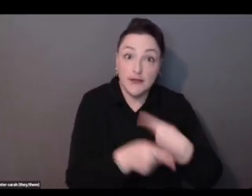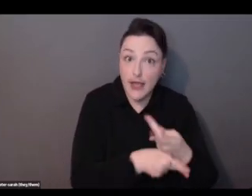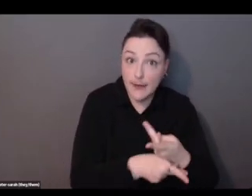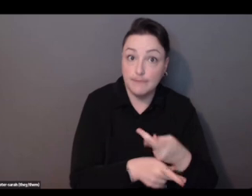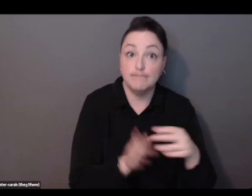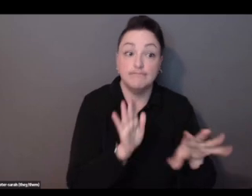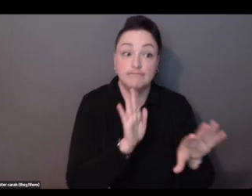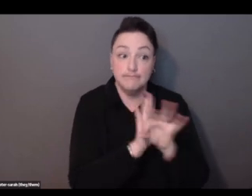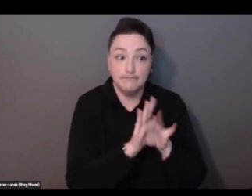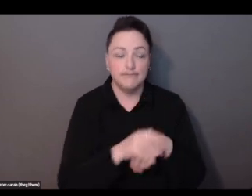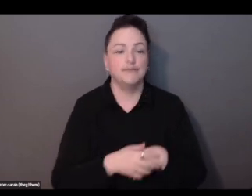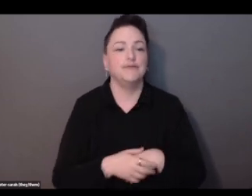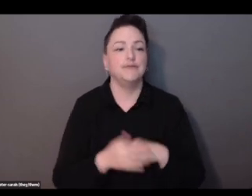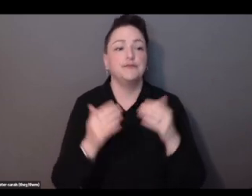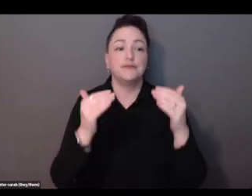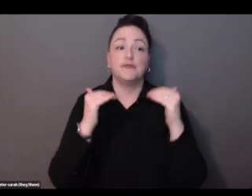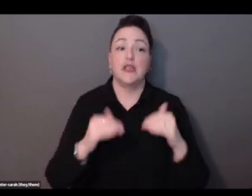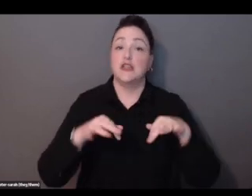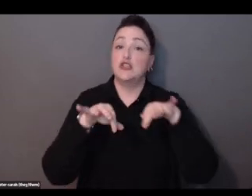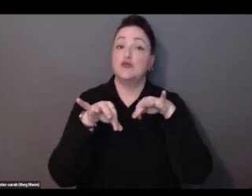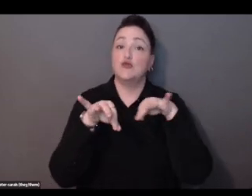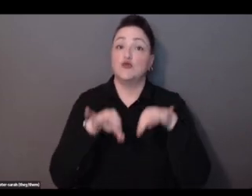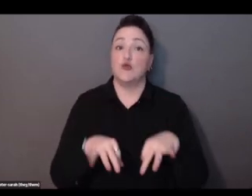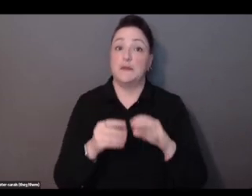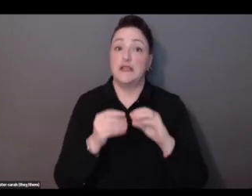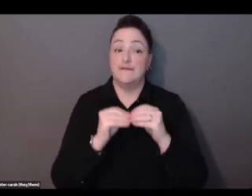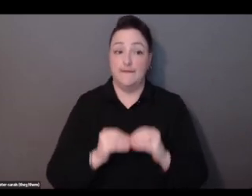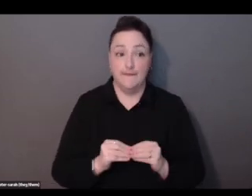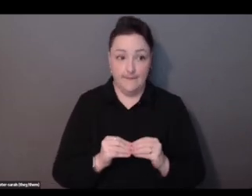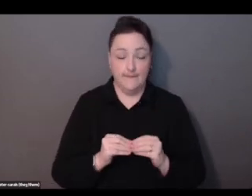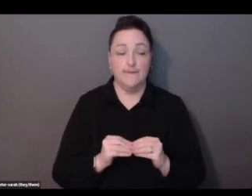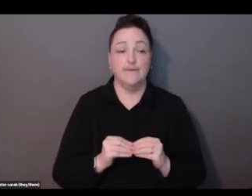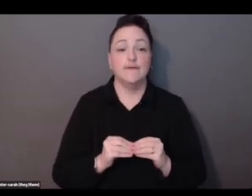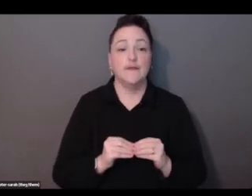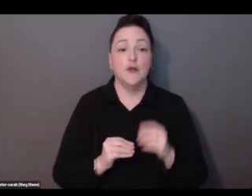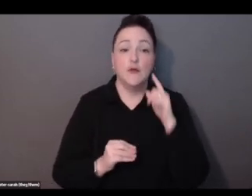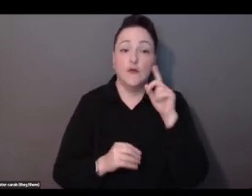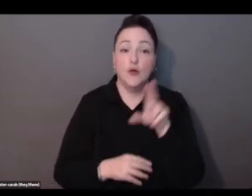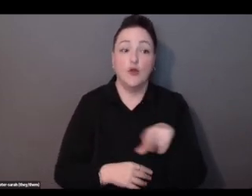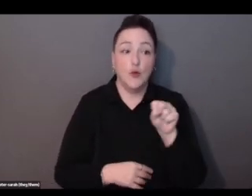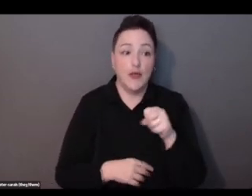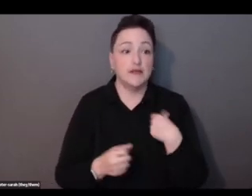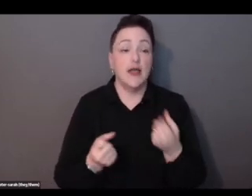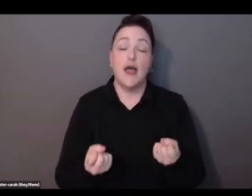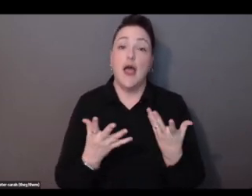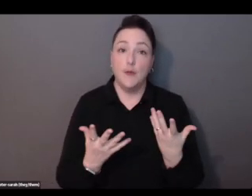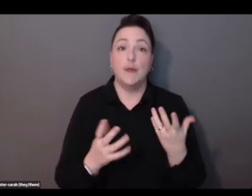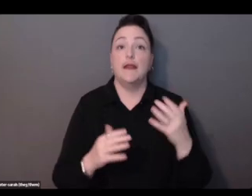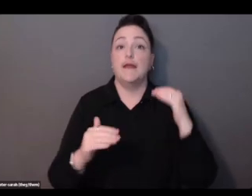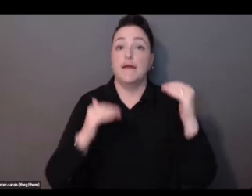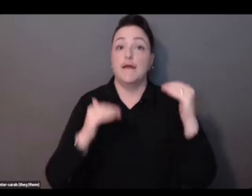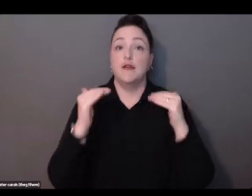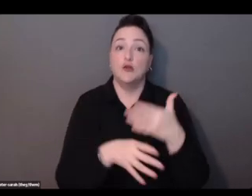we show the number of adults who receive Medicaid LTSS and then who receives HCBS,